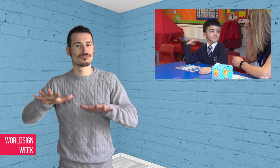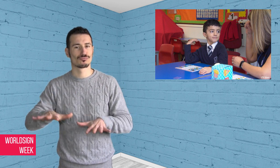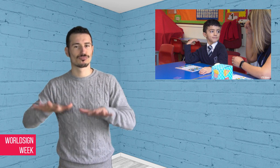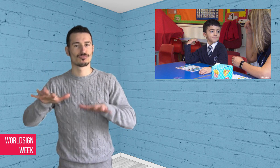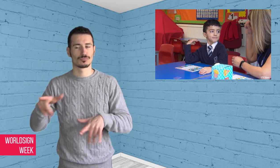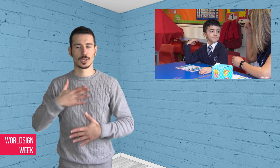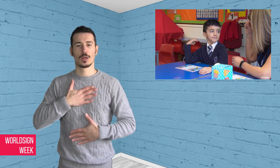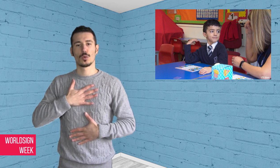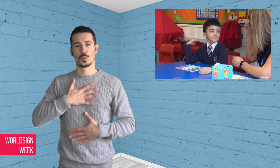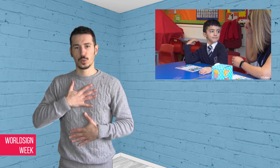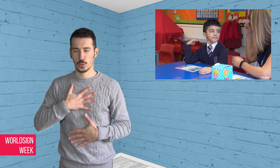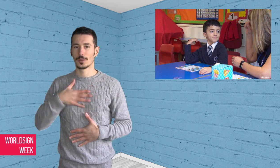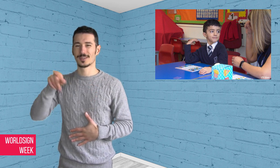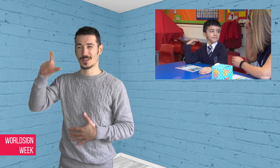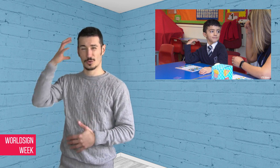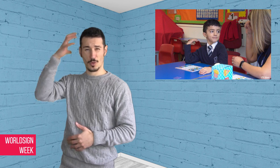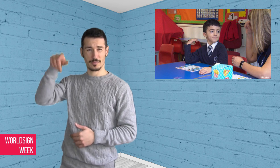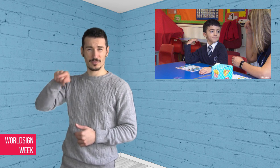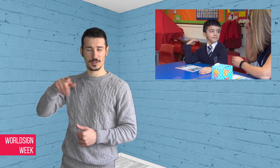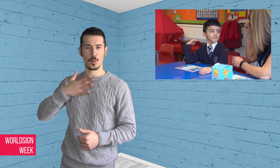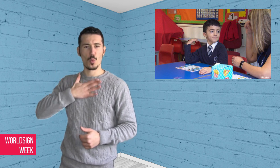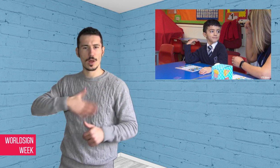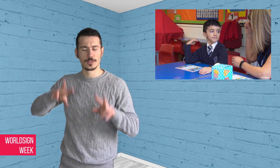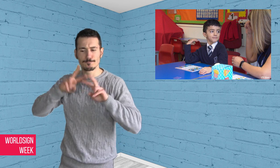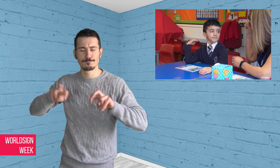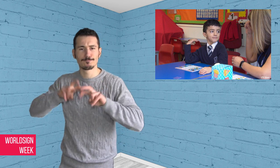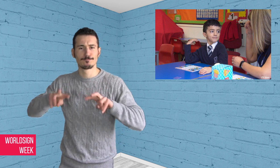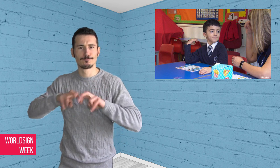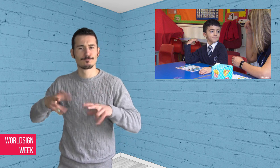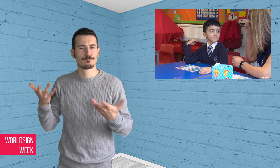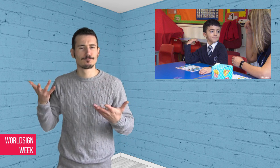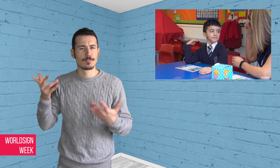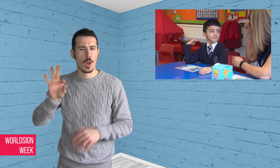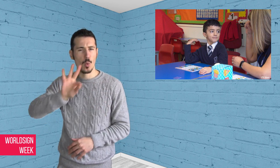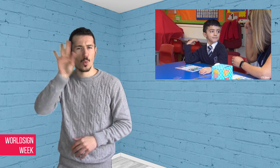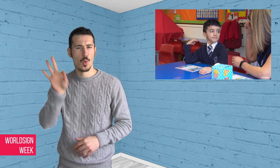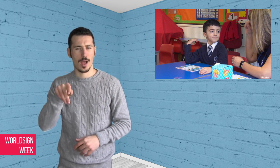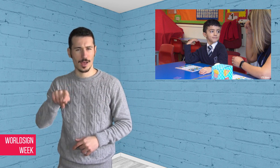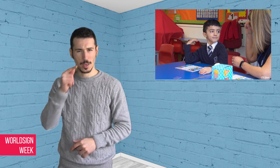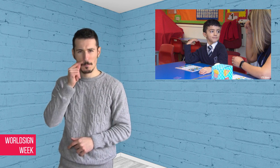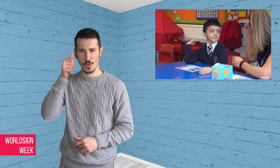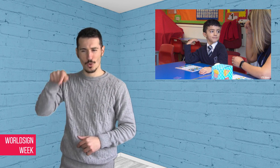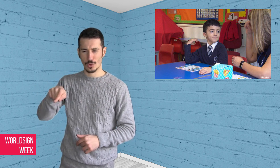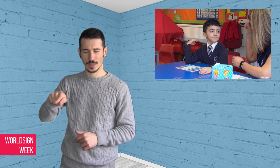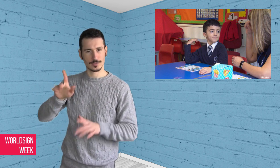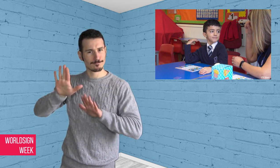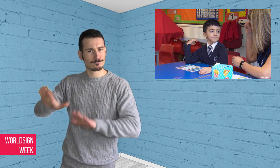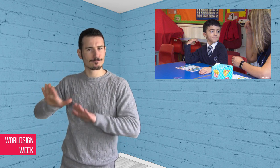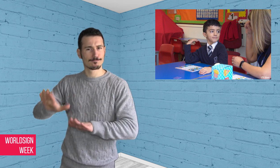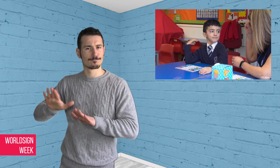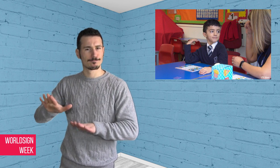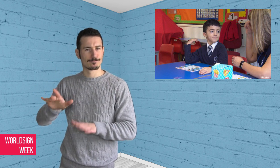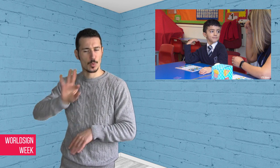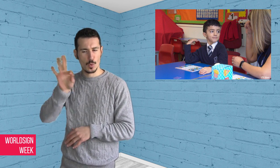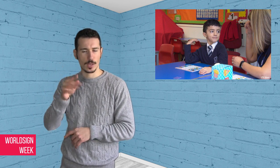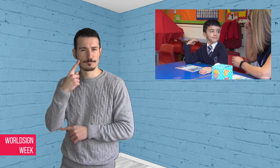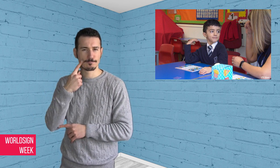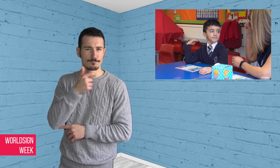Lawand needs to stay. Lawand has made incredible growth learning